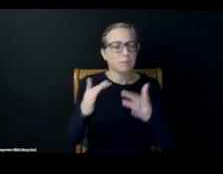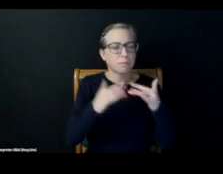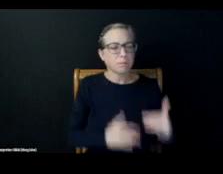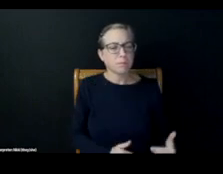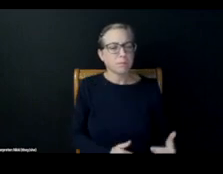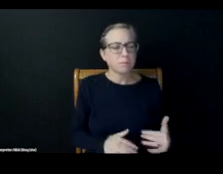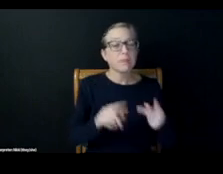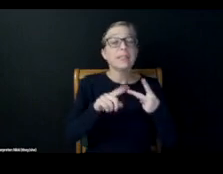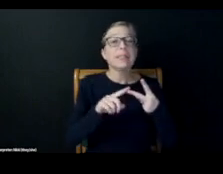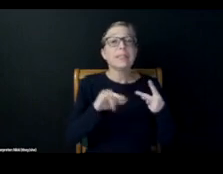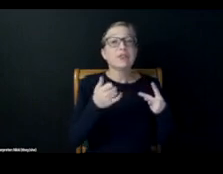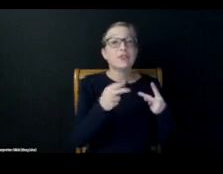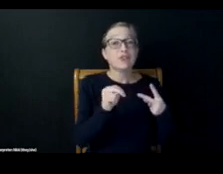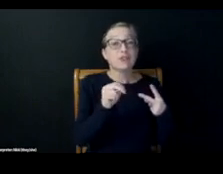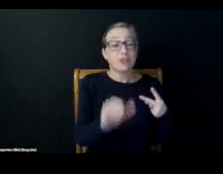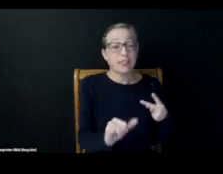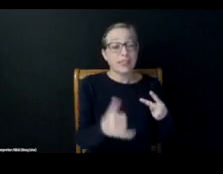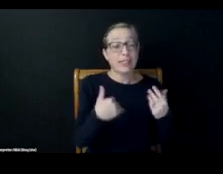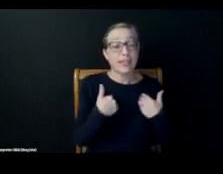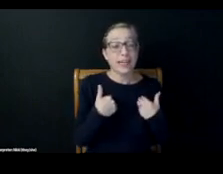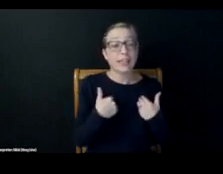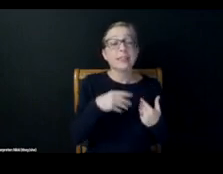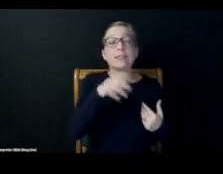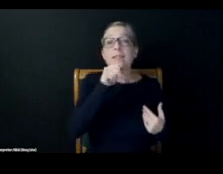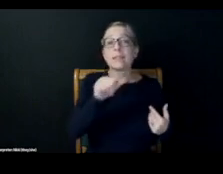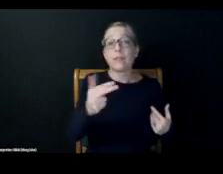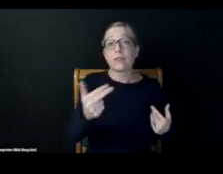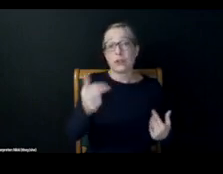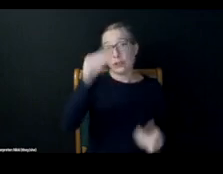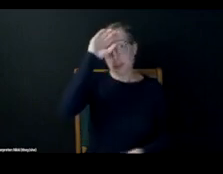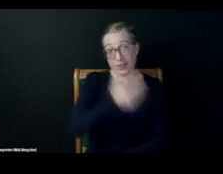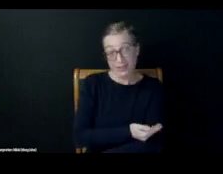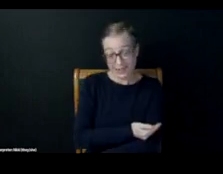Here we also have a beautiful picture of Angie And